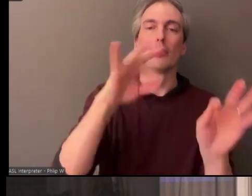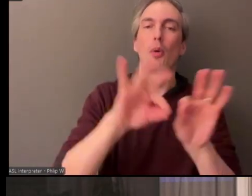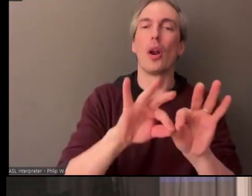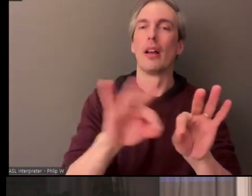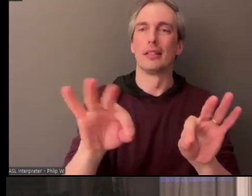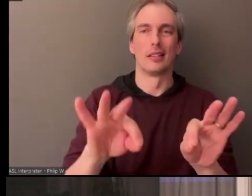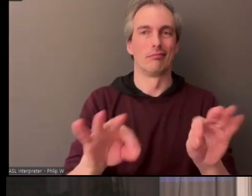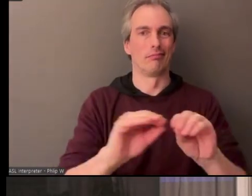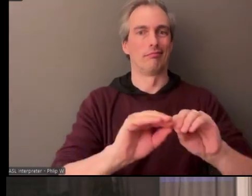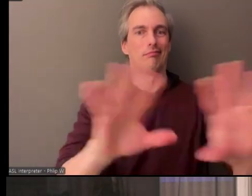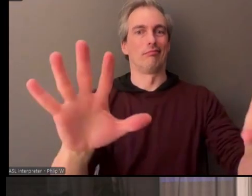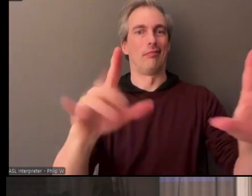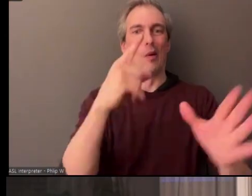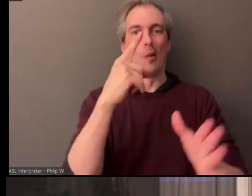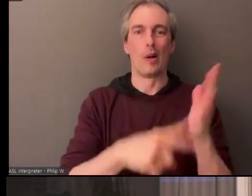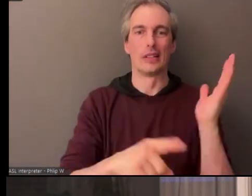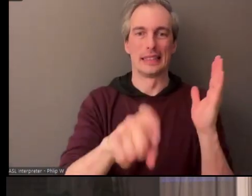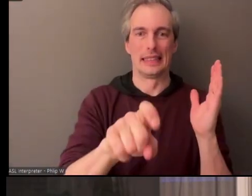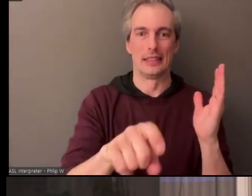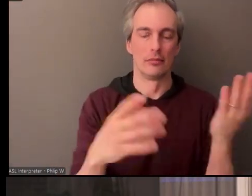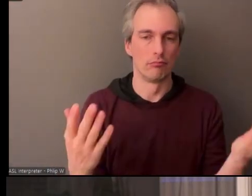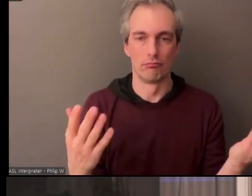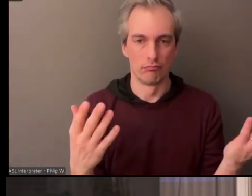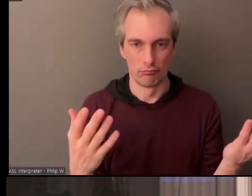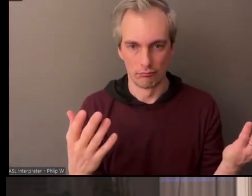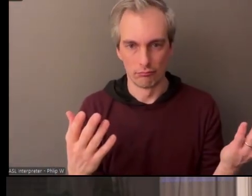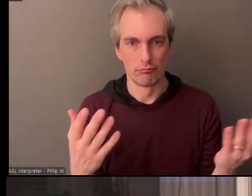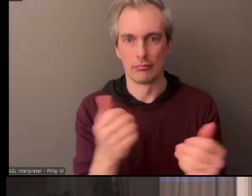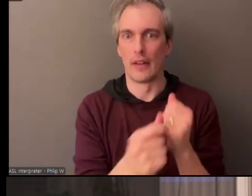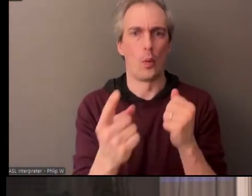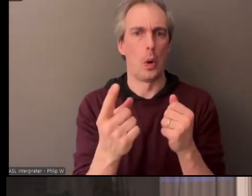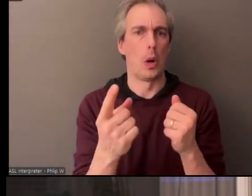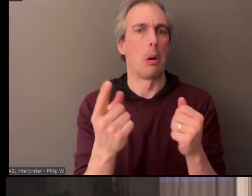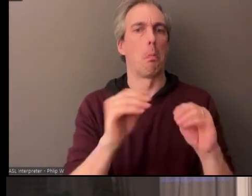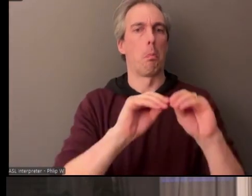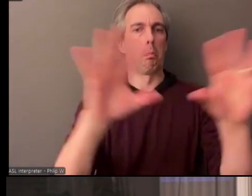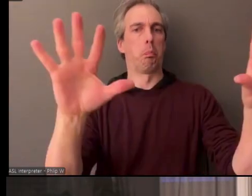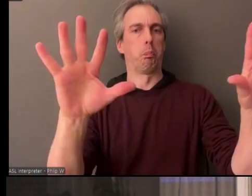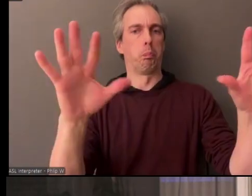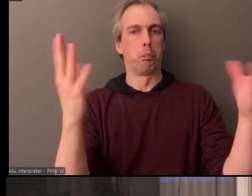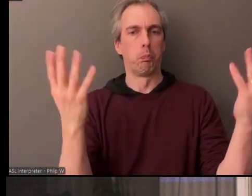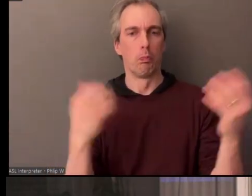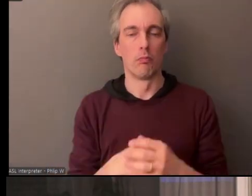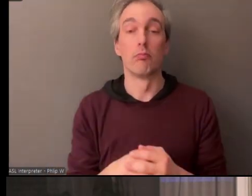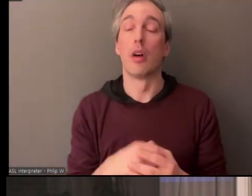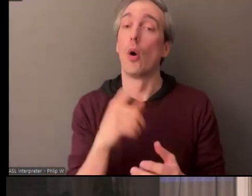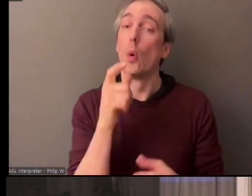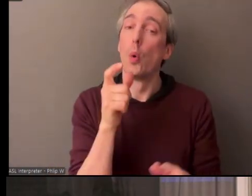Now, who is responsible for writing user stories? Or acceptance criteria? It's not everybody.